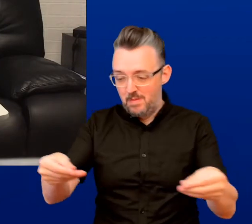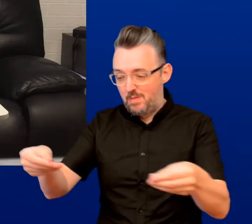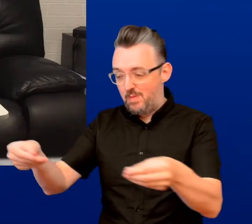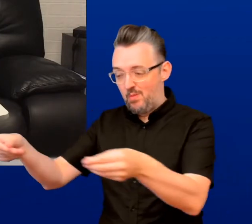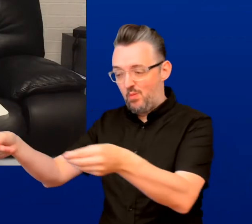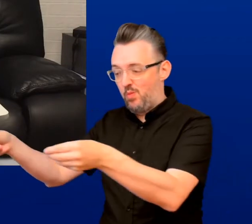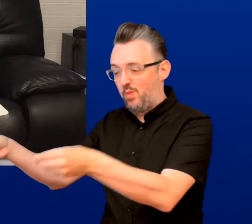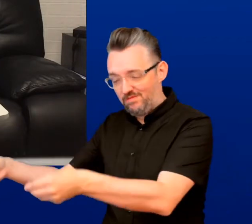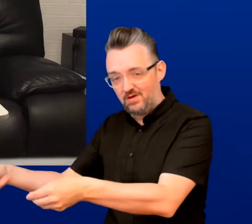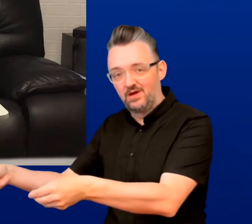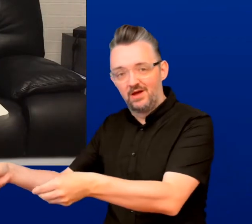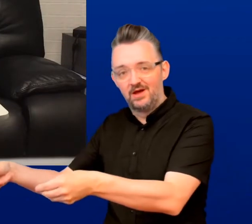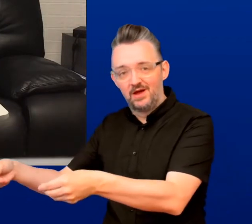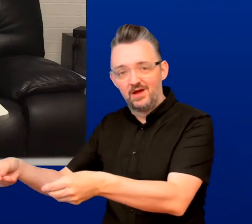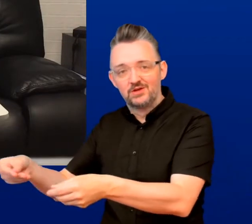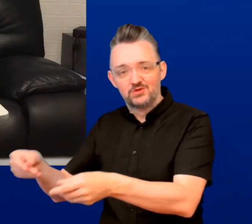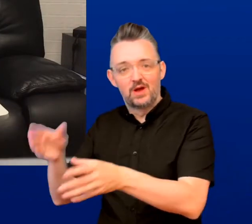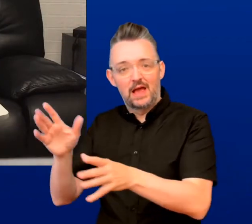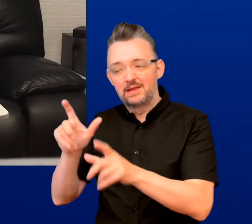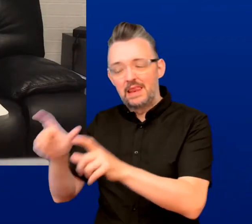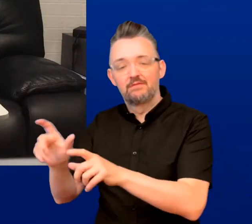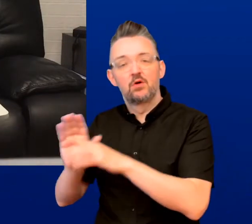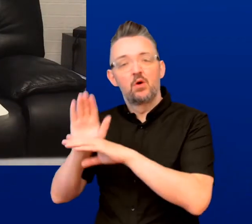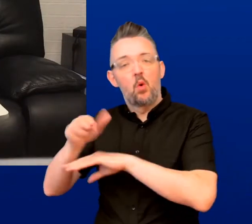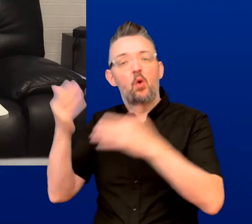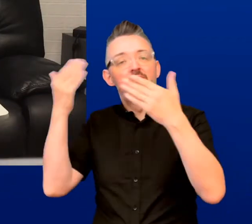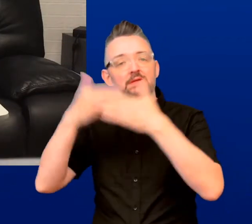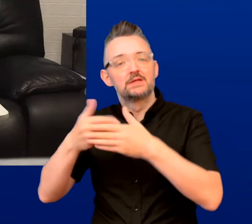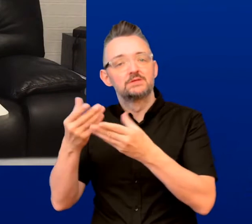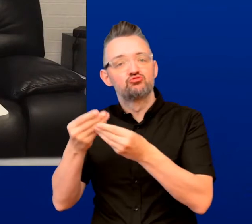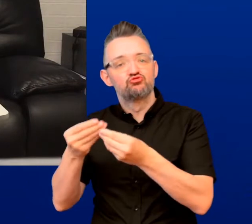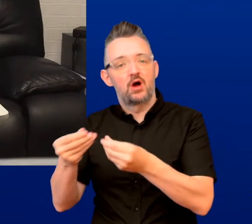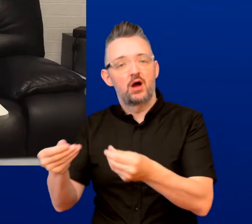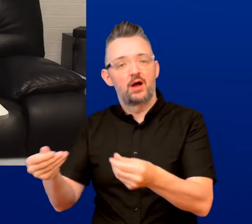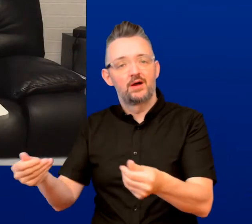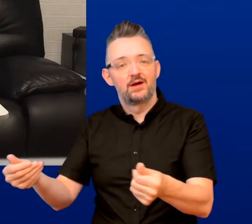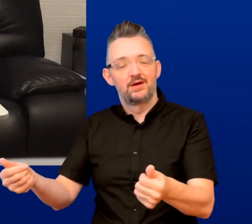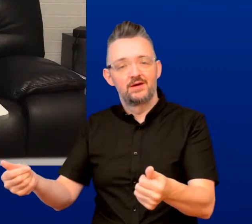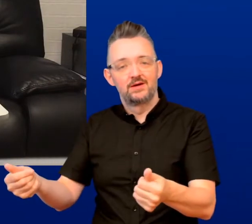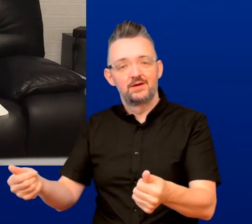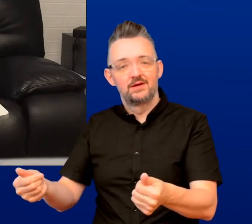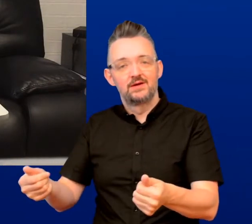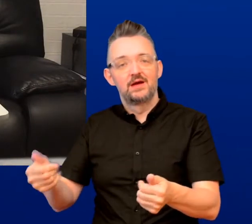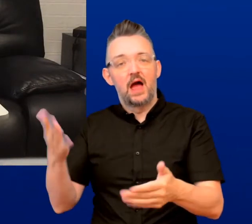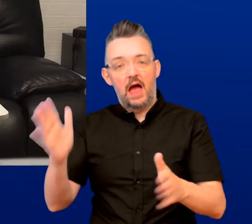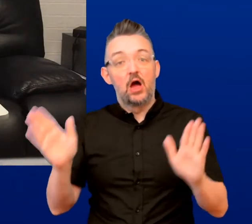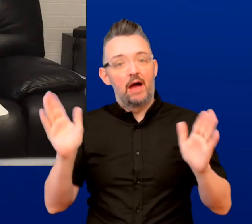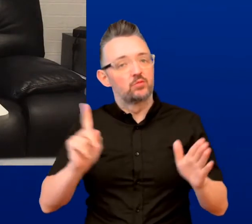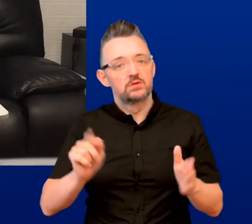room. Whereby, we can let it dry overnight. It's also got to be a wipe-able surface.